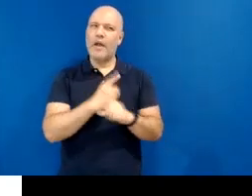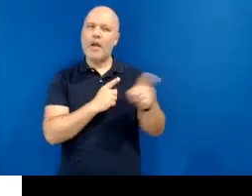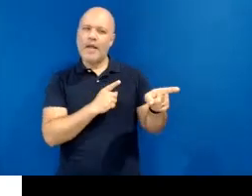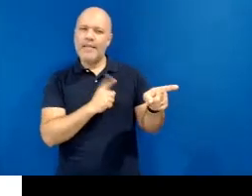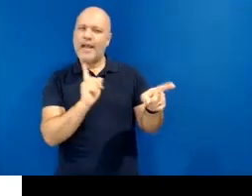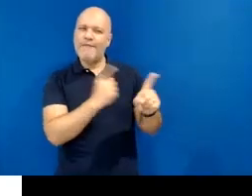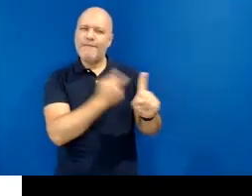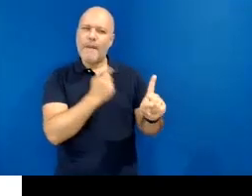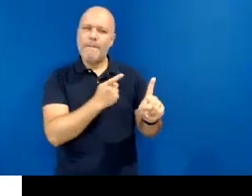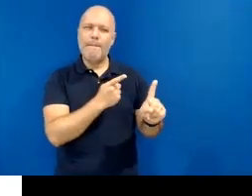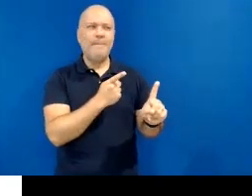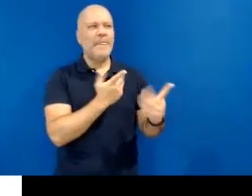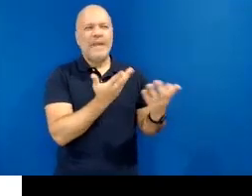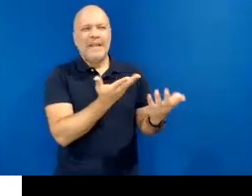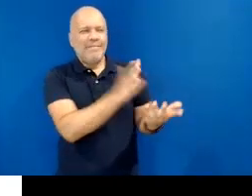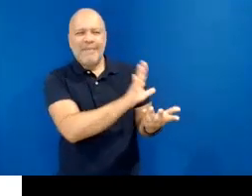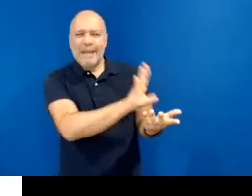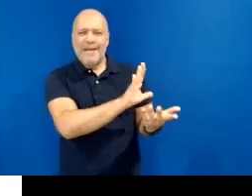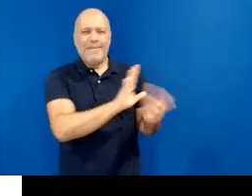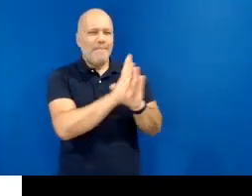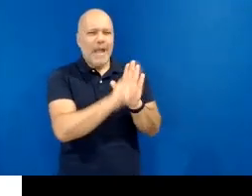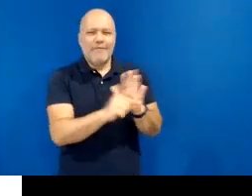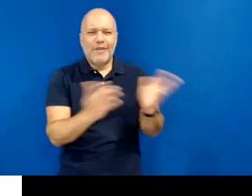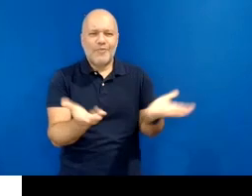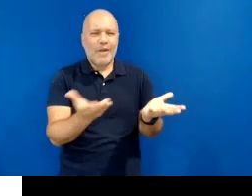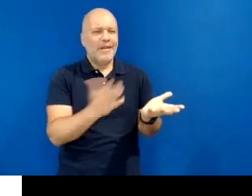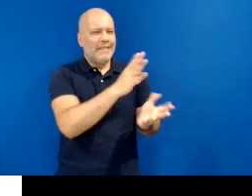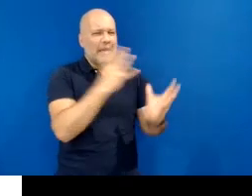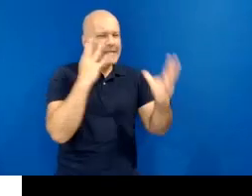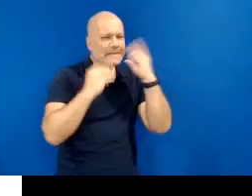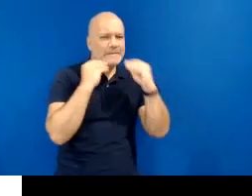Where are they coming from with this? What is why is this class important to them?